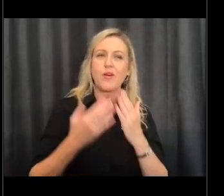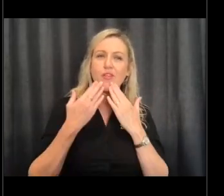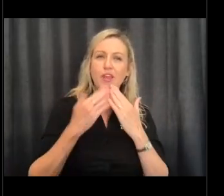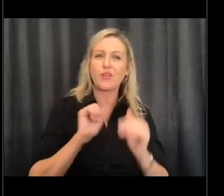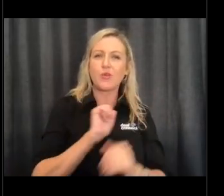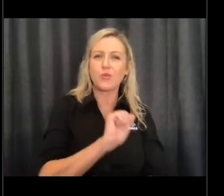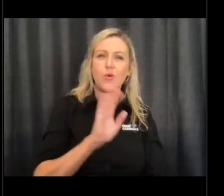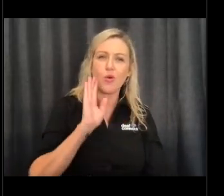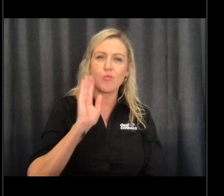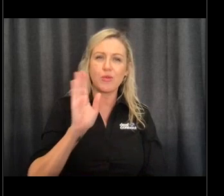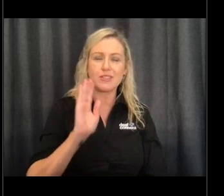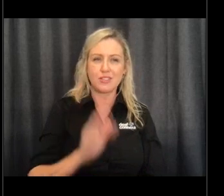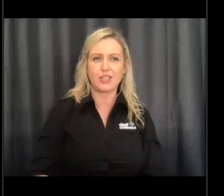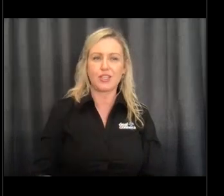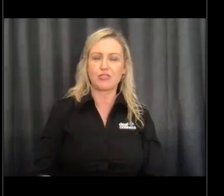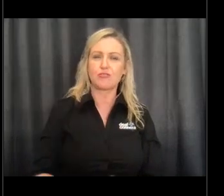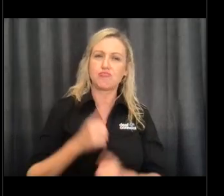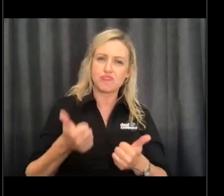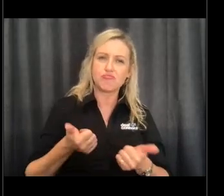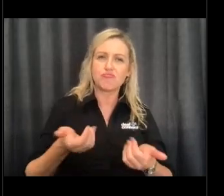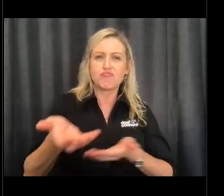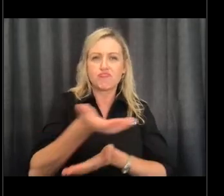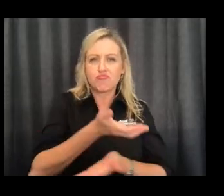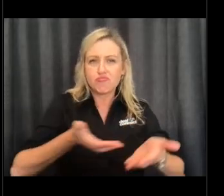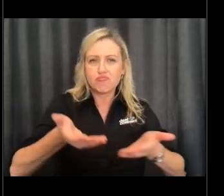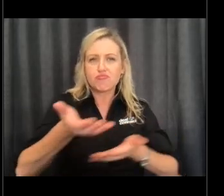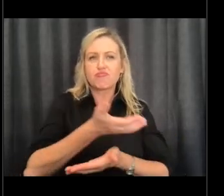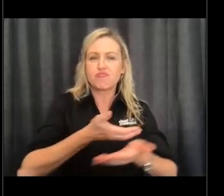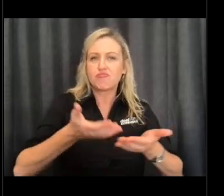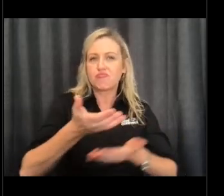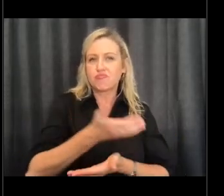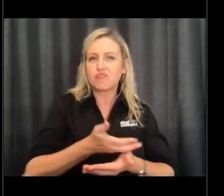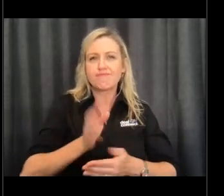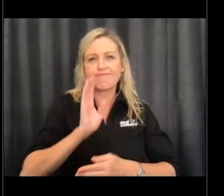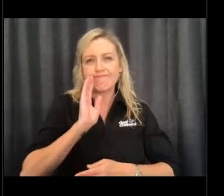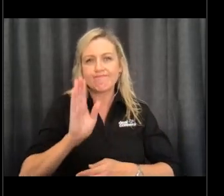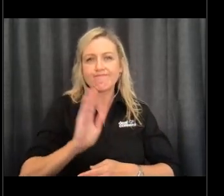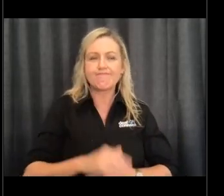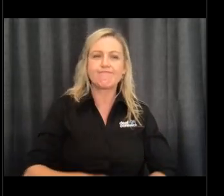having that conversation, making the time to talk with us about that today, to take